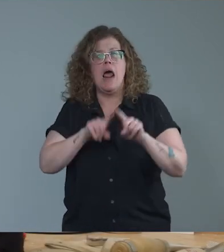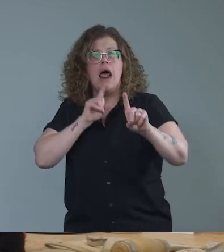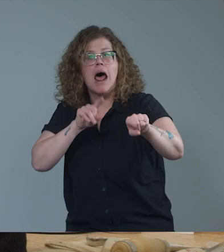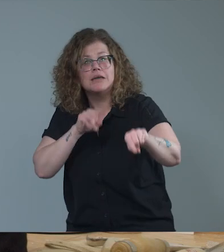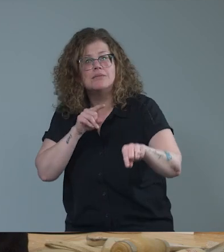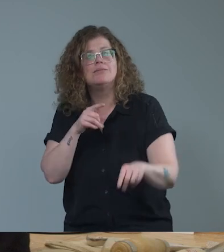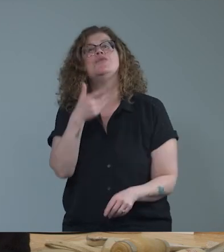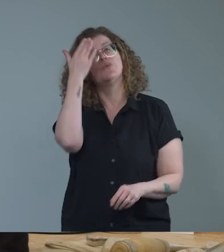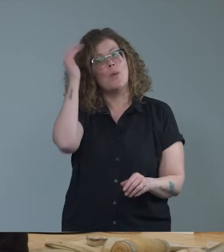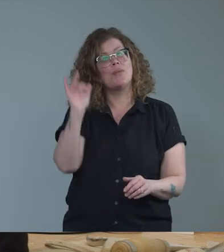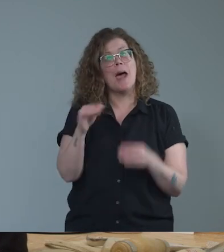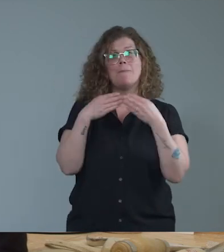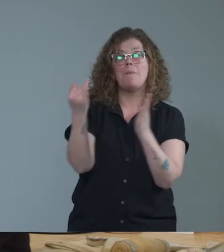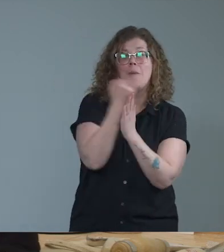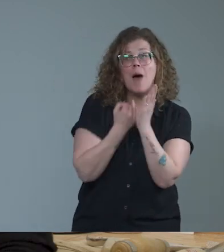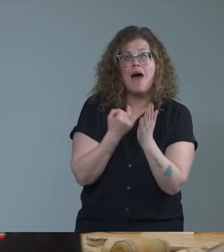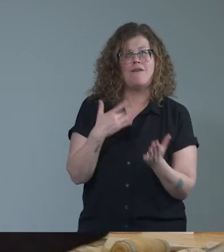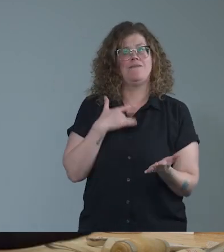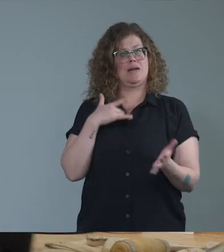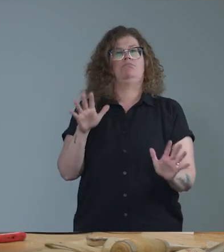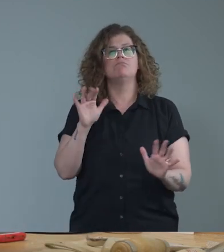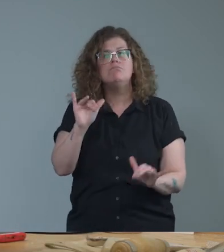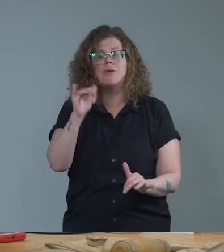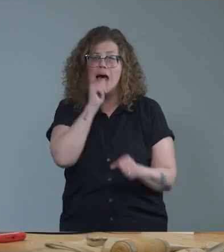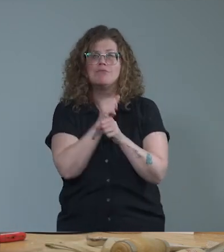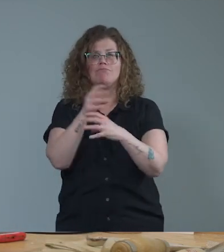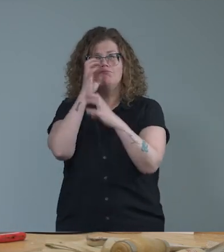you know. In public art you've got less because you are, it's restricted.